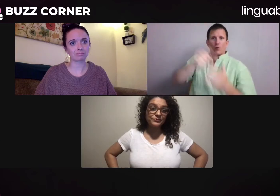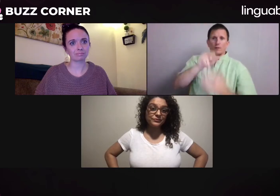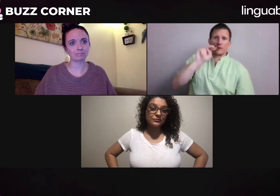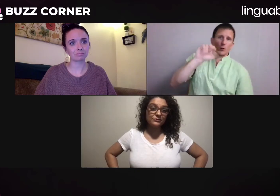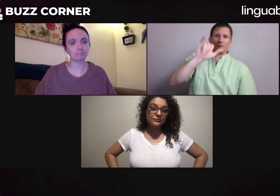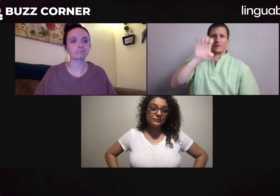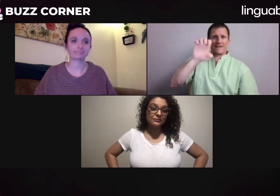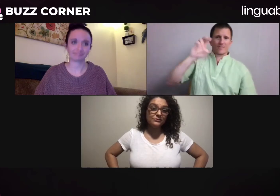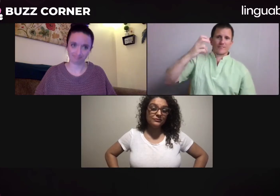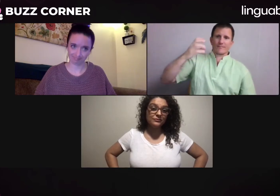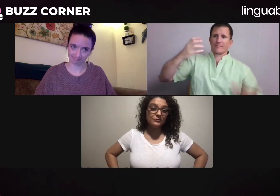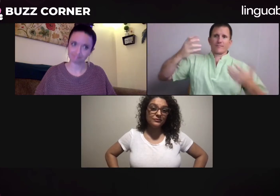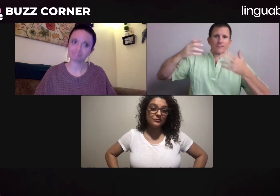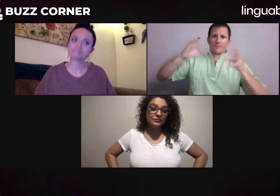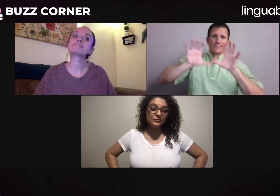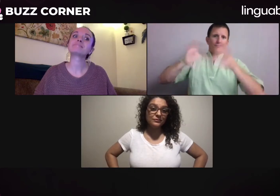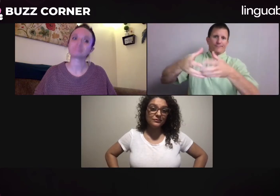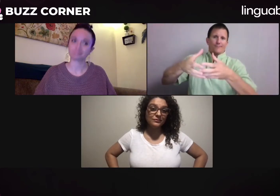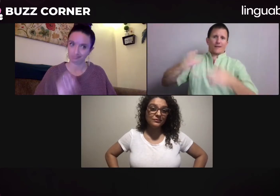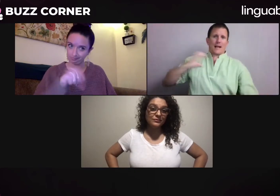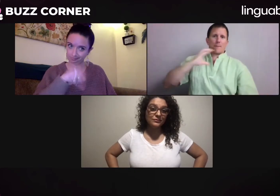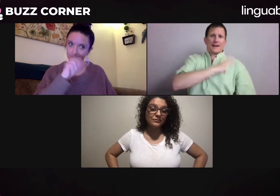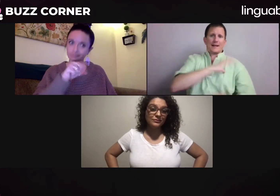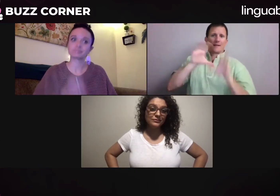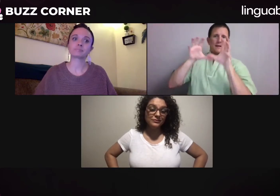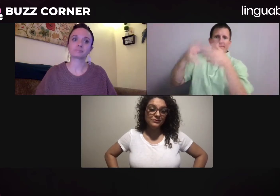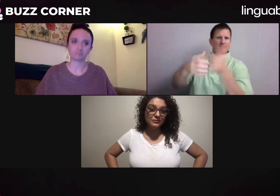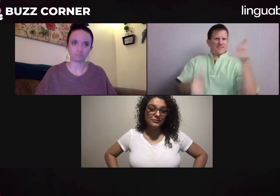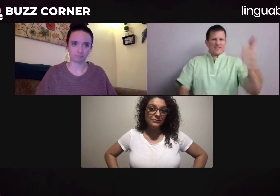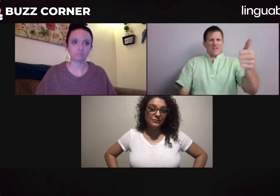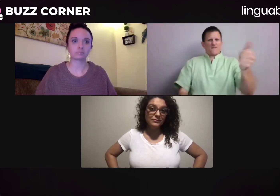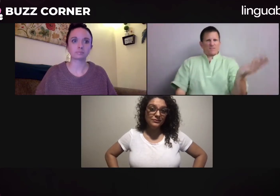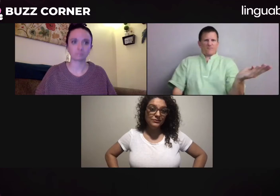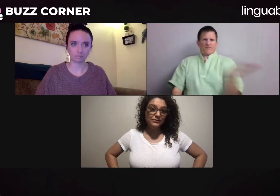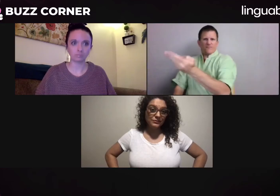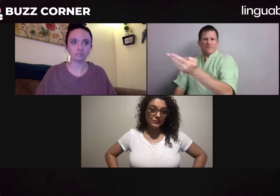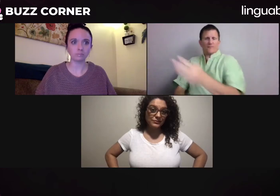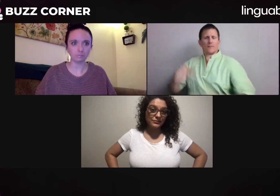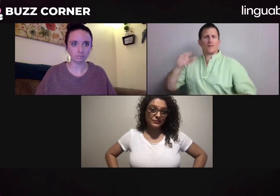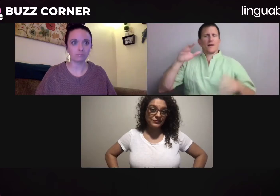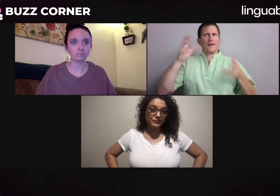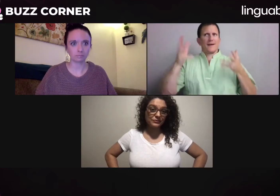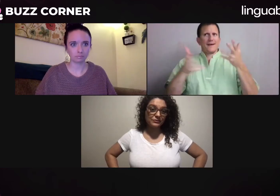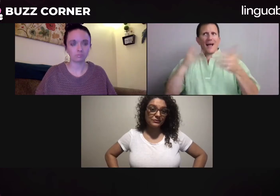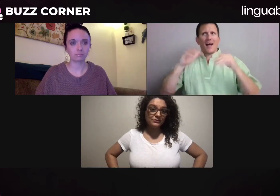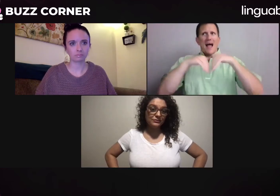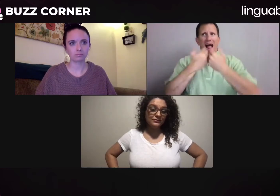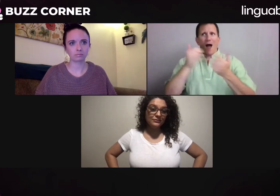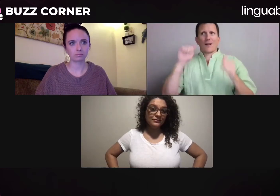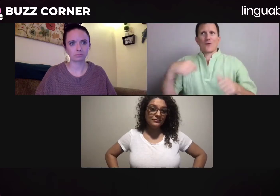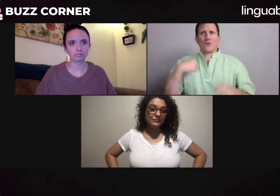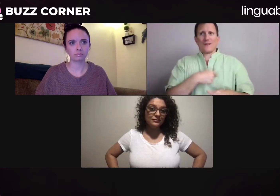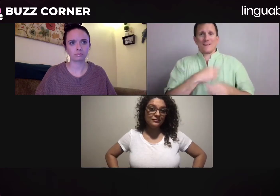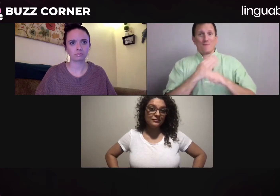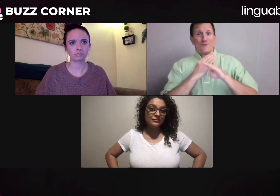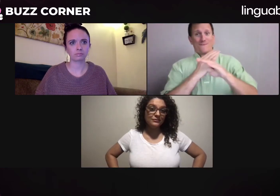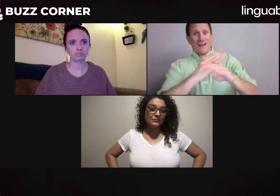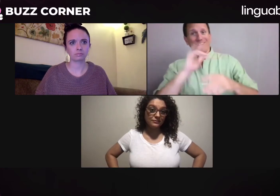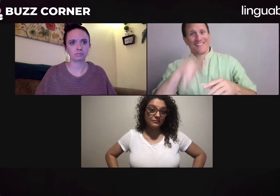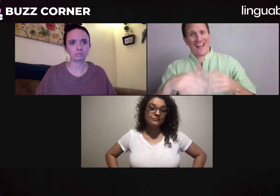I'm sure that they went directly to the committee, the New Year's Eve planning committee, and contracted them themselves.